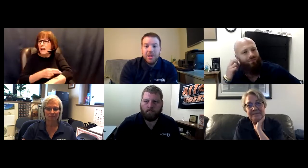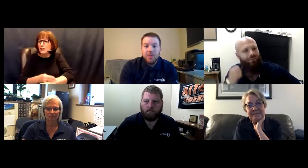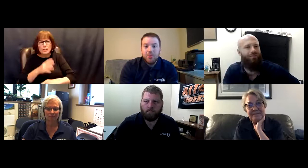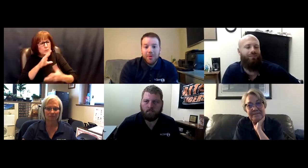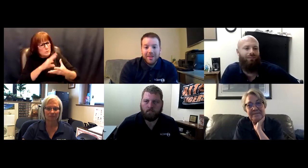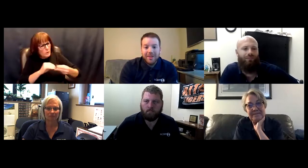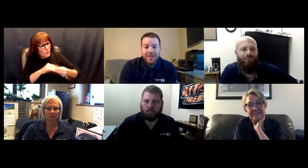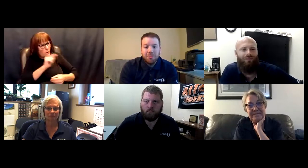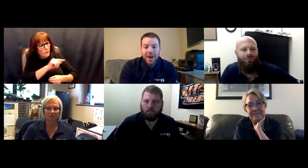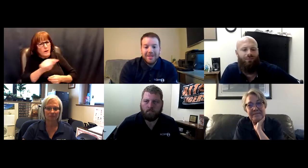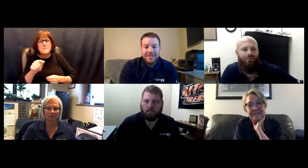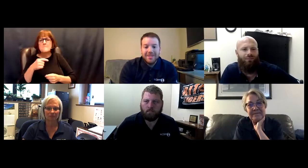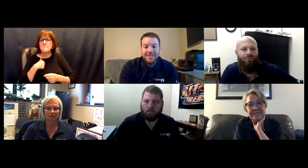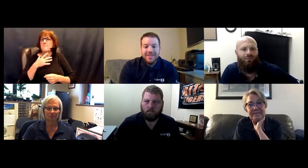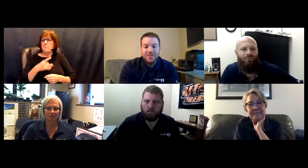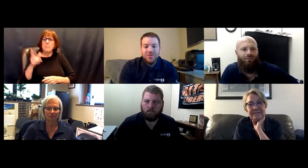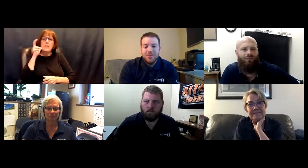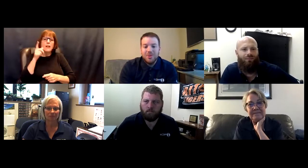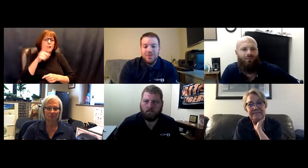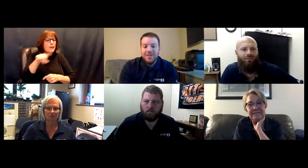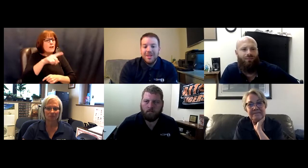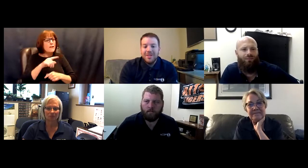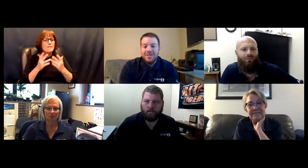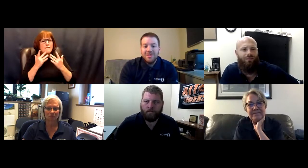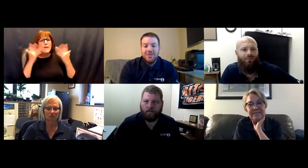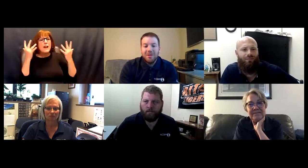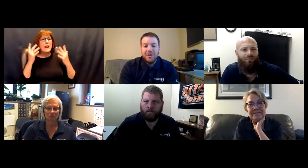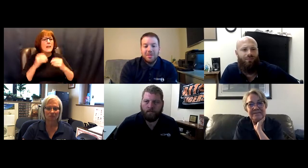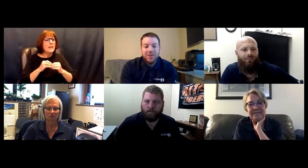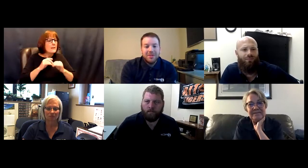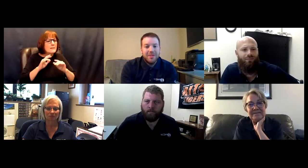eco-friendly practices and tools that certain companies bring to the